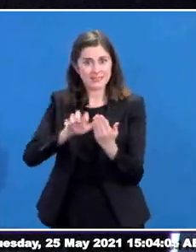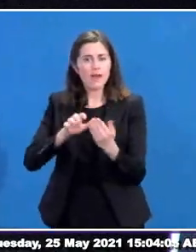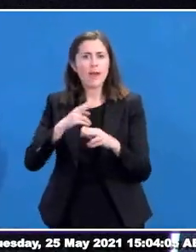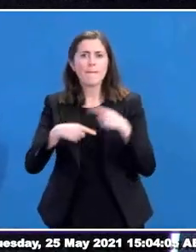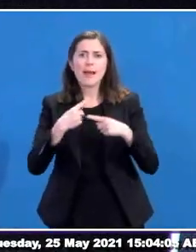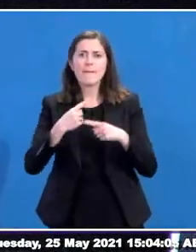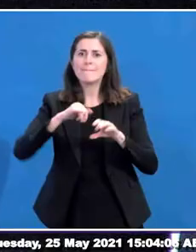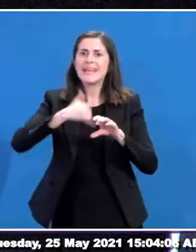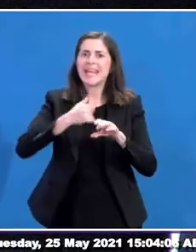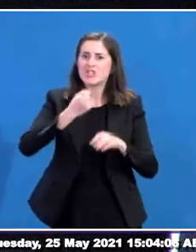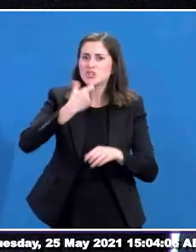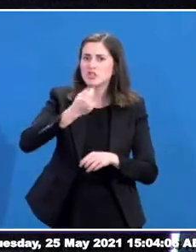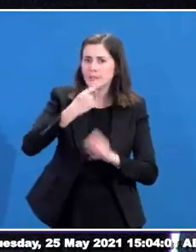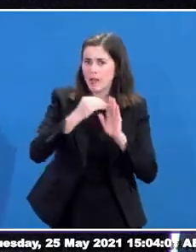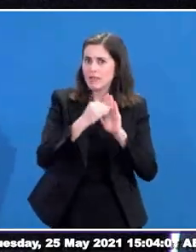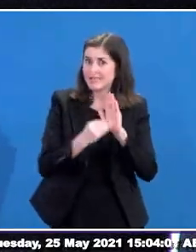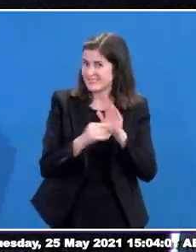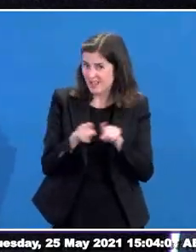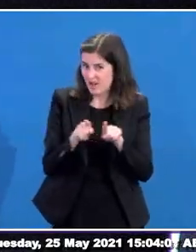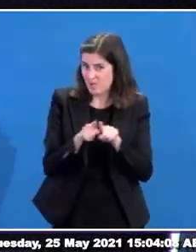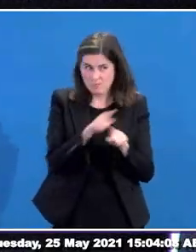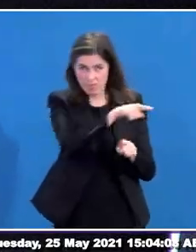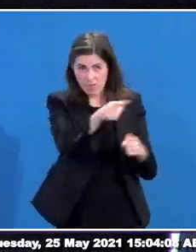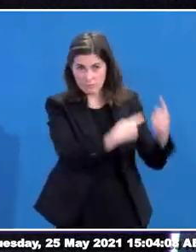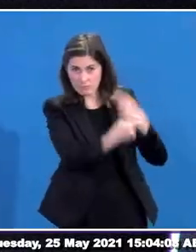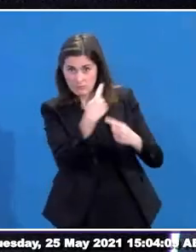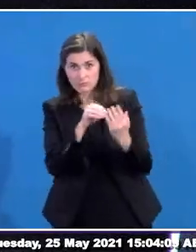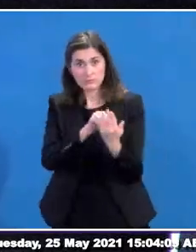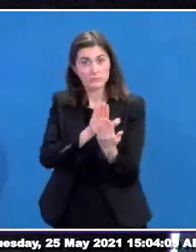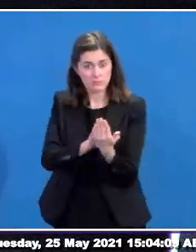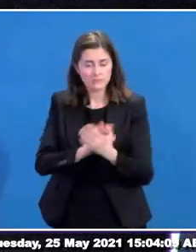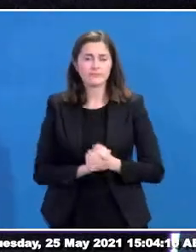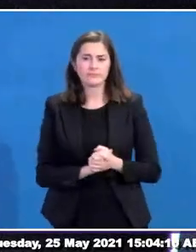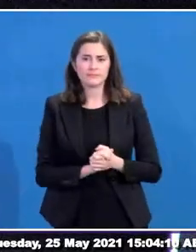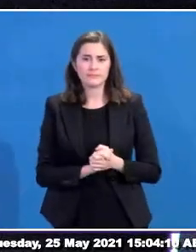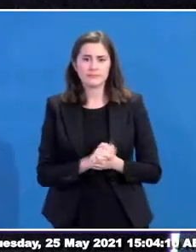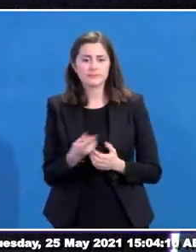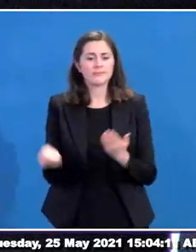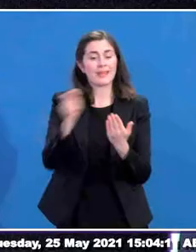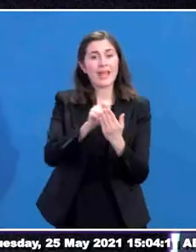When we get to page 27, paragraph 11, "Insights,